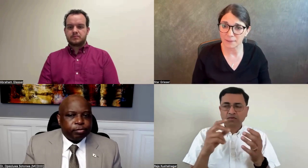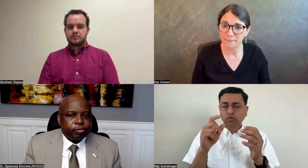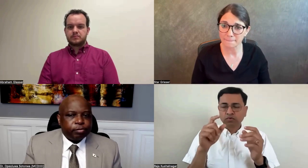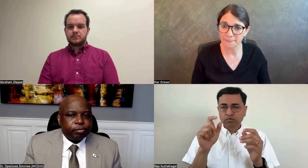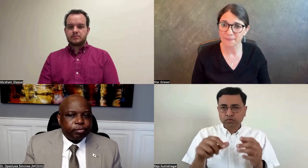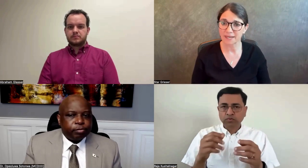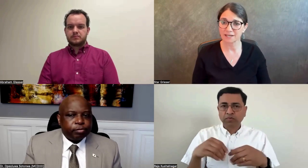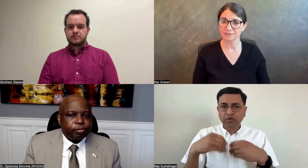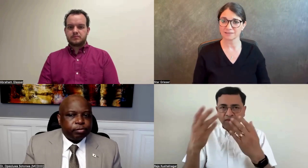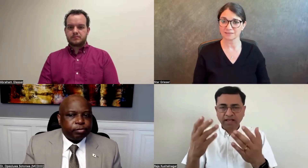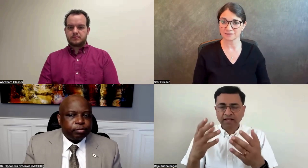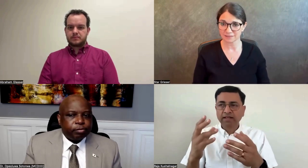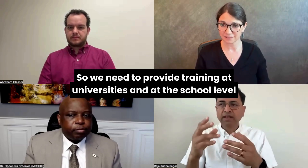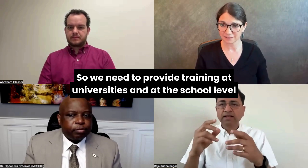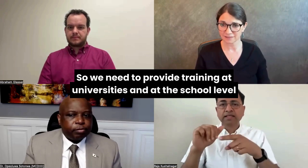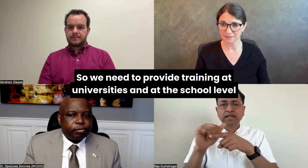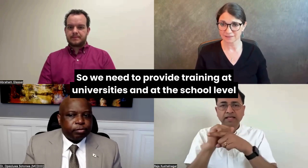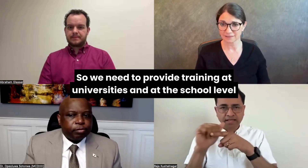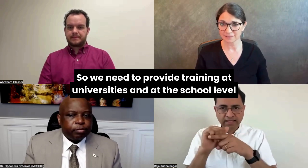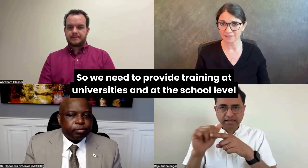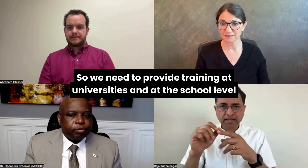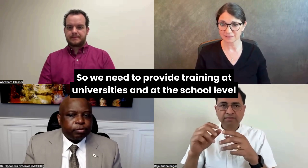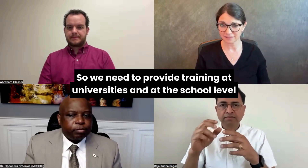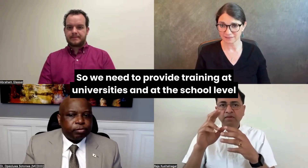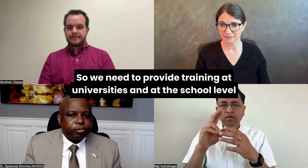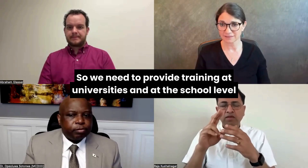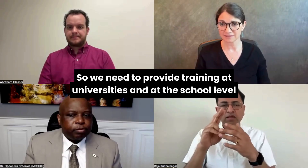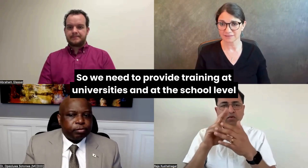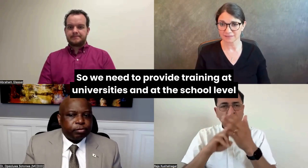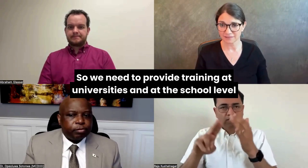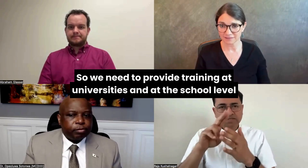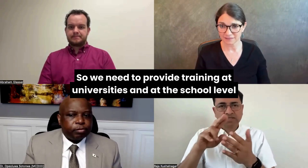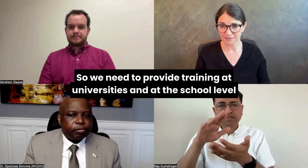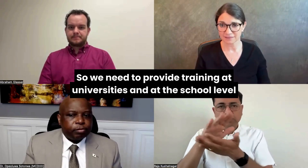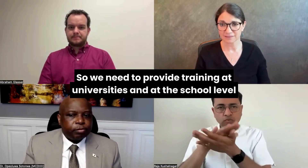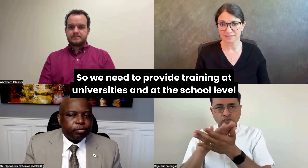So we need to provide training at universities and at the school level